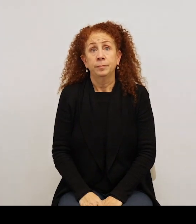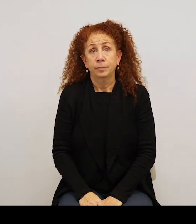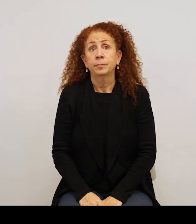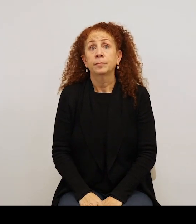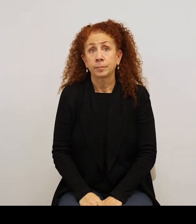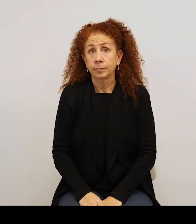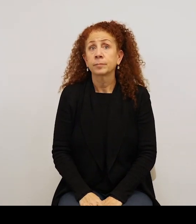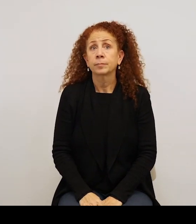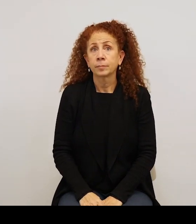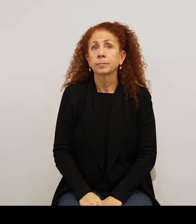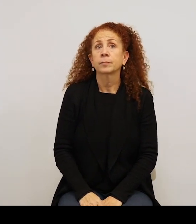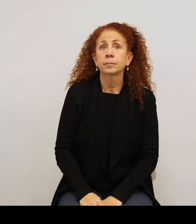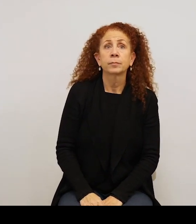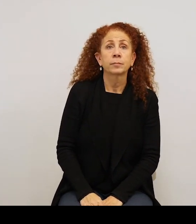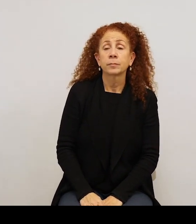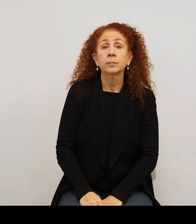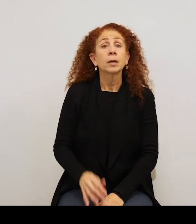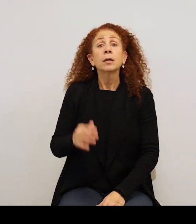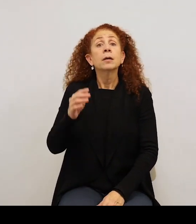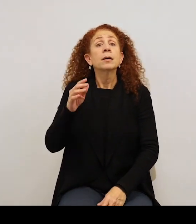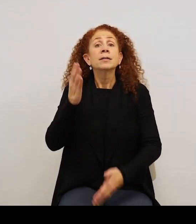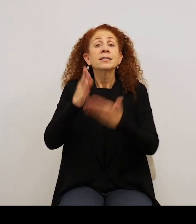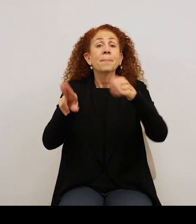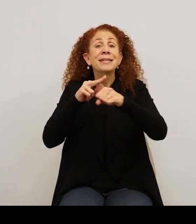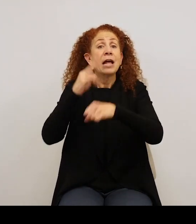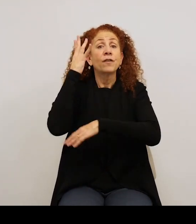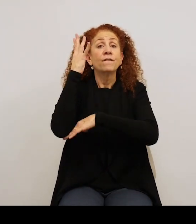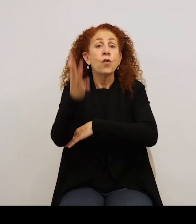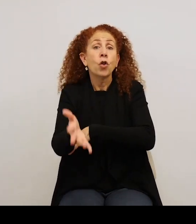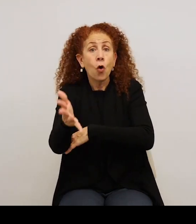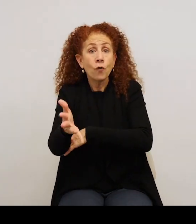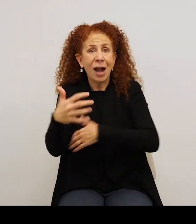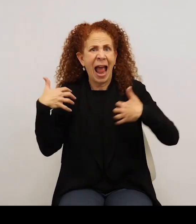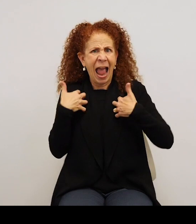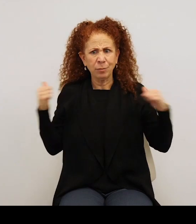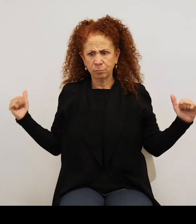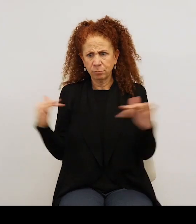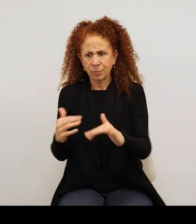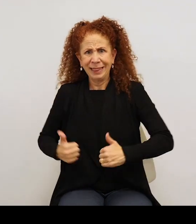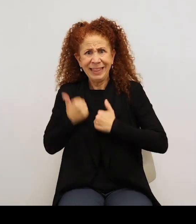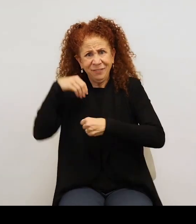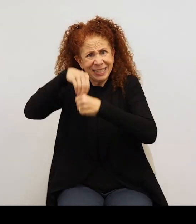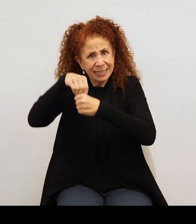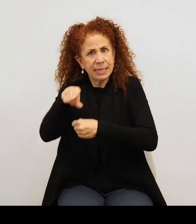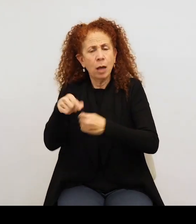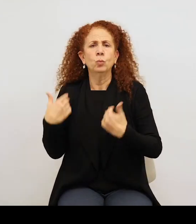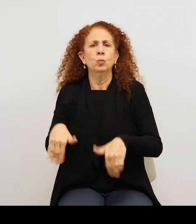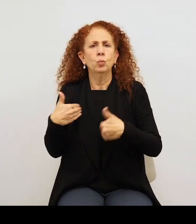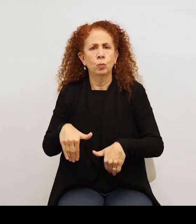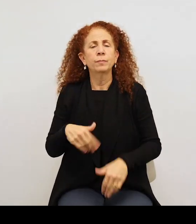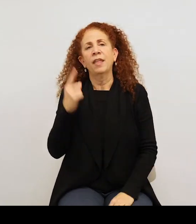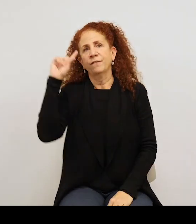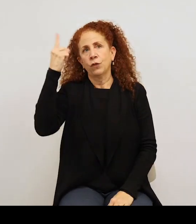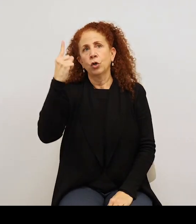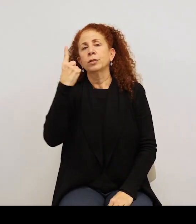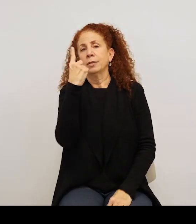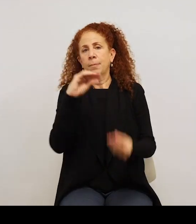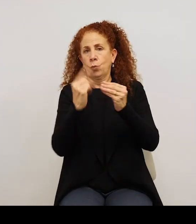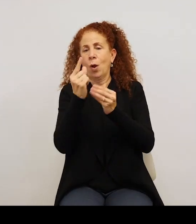that have fallen over and are no longer a tree in that sense. So that would be the first one. Let cities be.